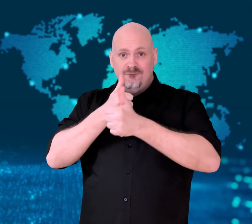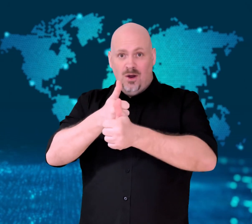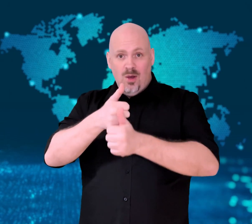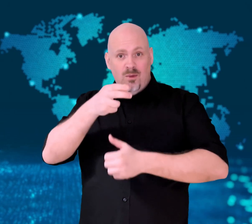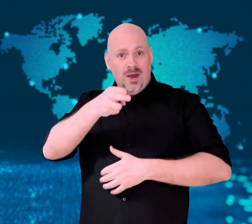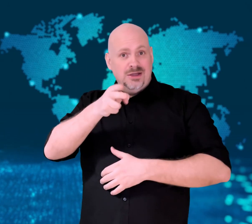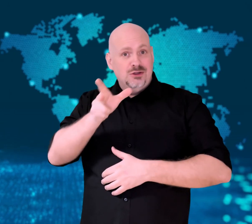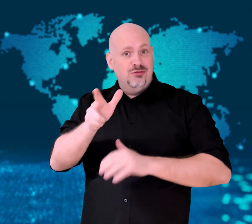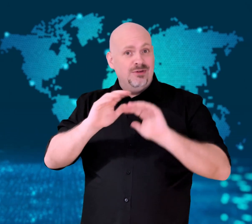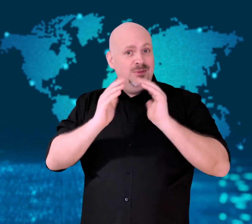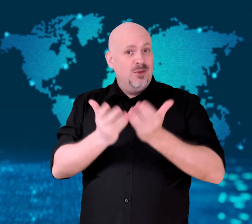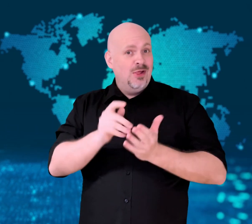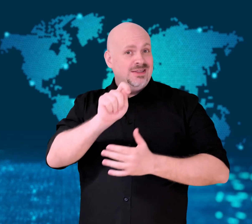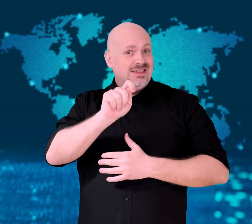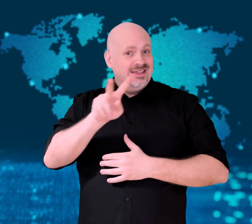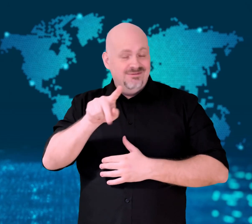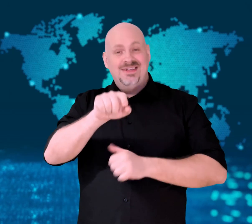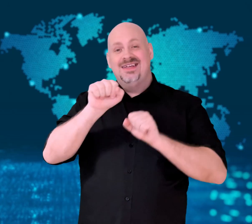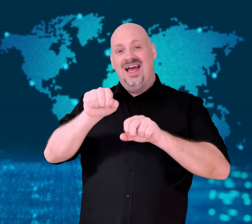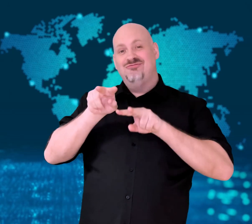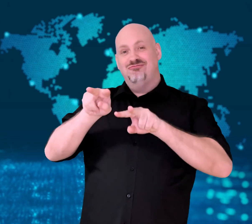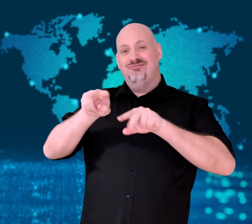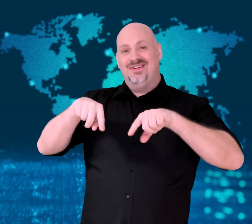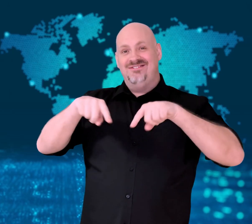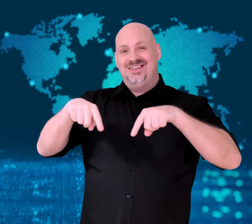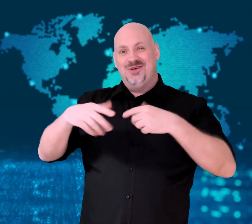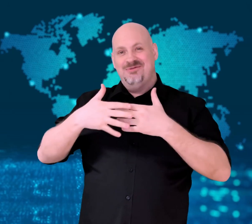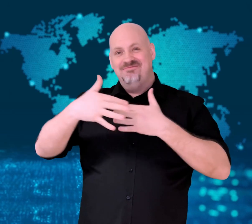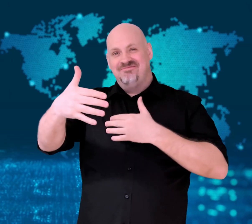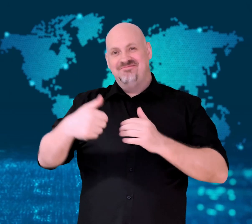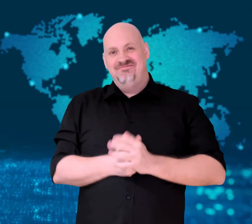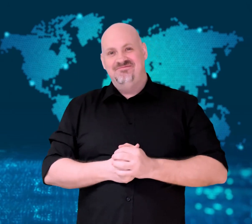and follow H3 World TV to get new video updates!